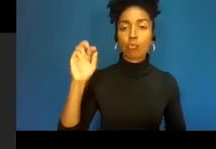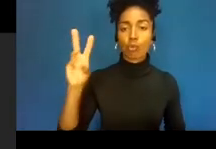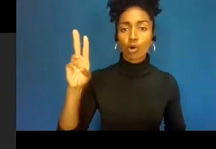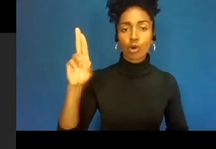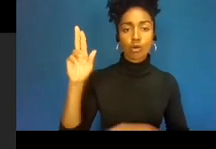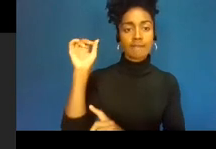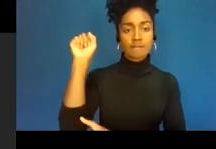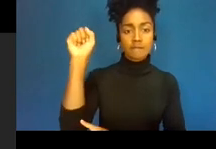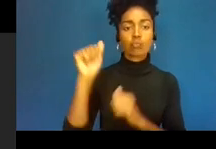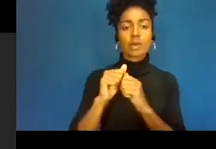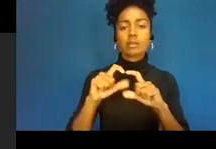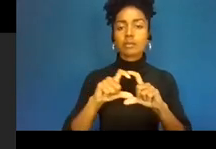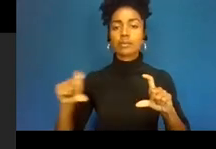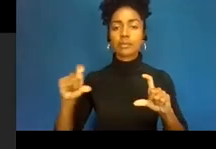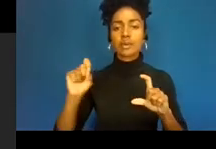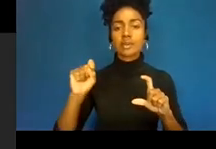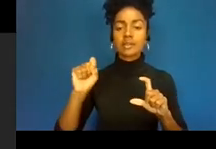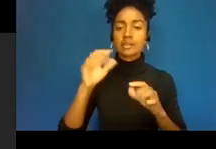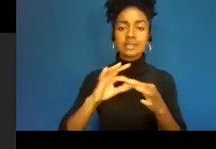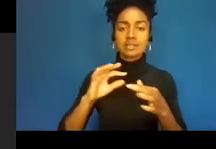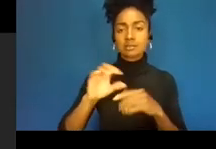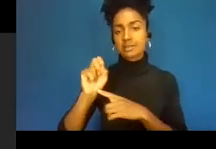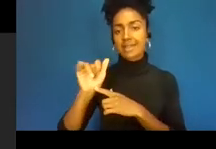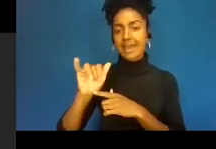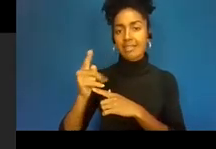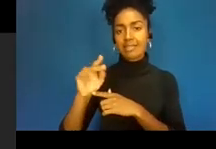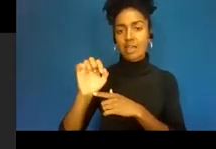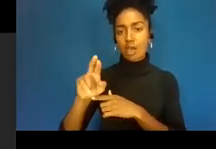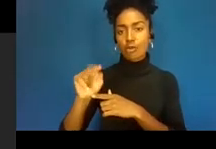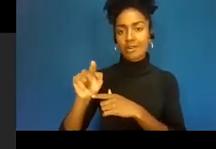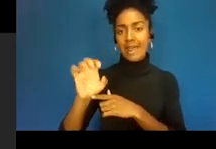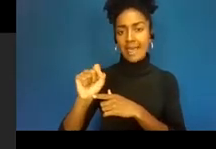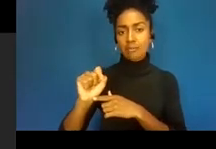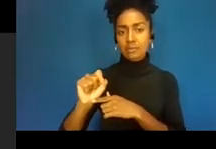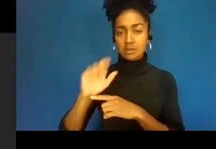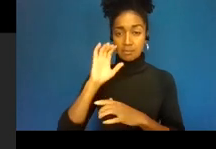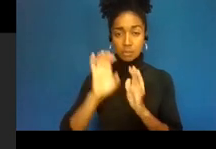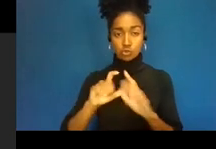and it includes the names of several individuals, Black and Brown individuals,